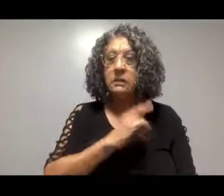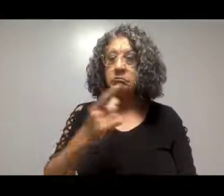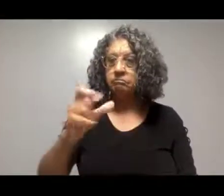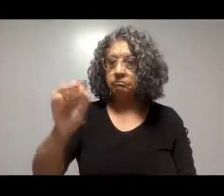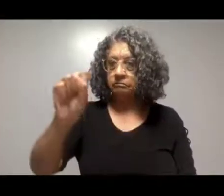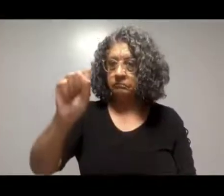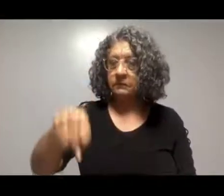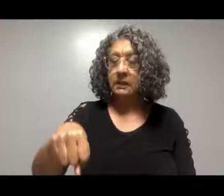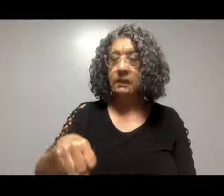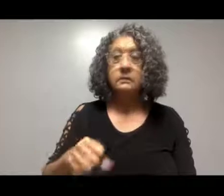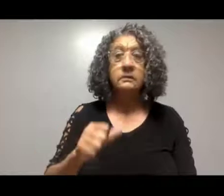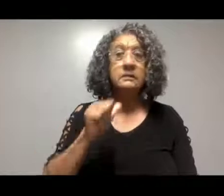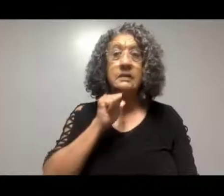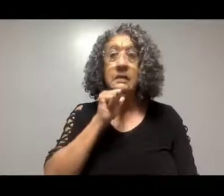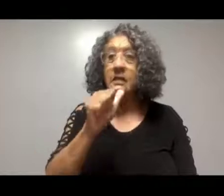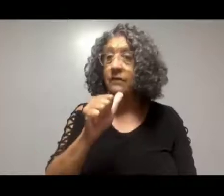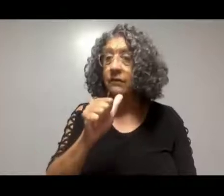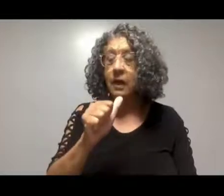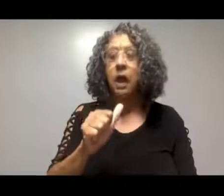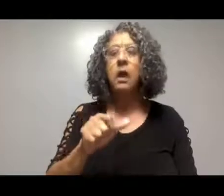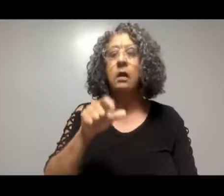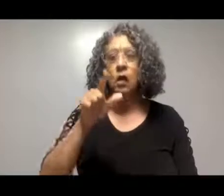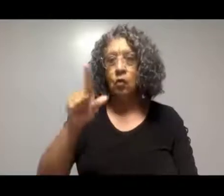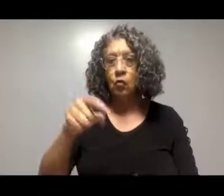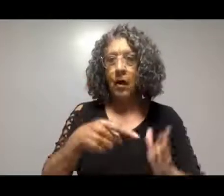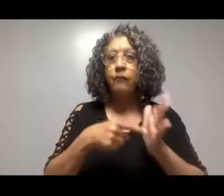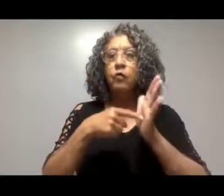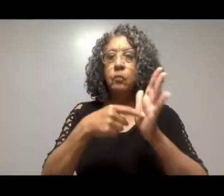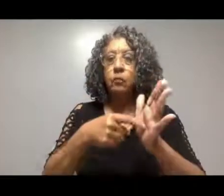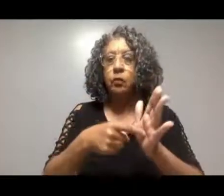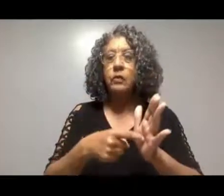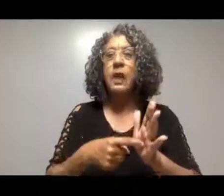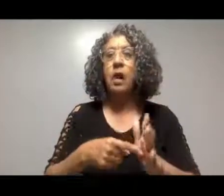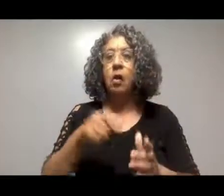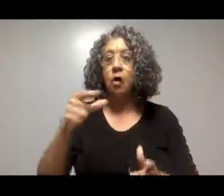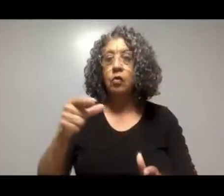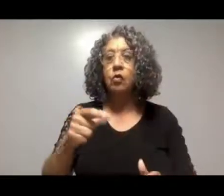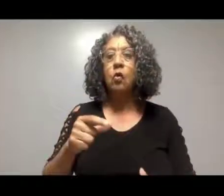Are you a U.S. citizen? You could put